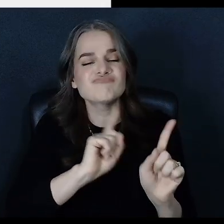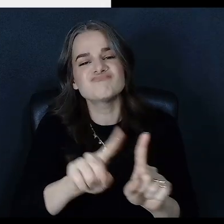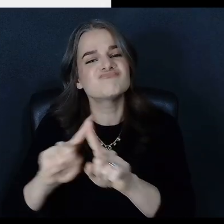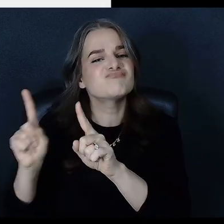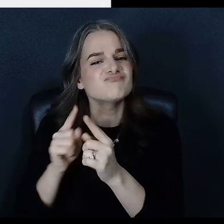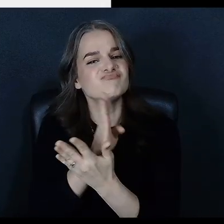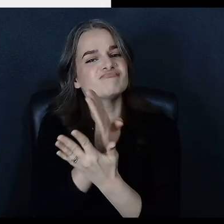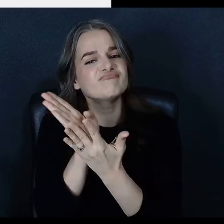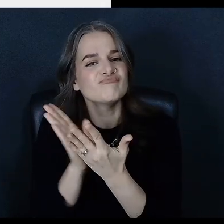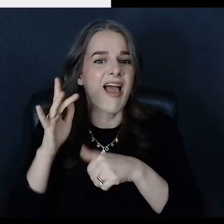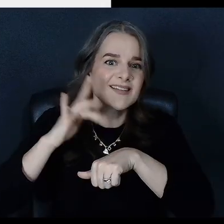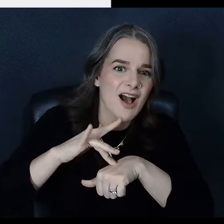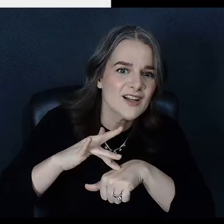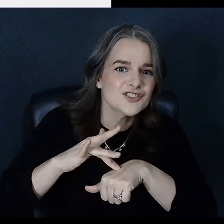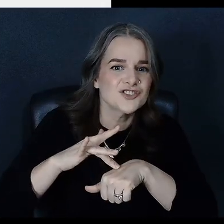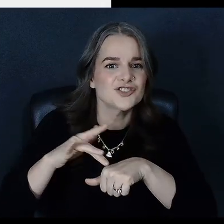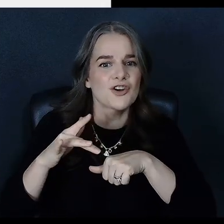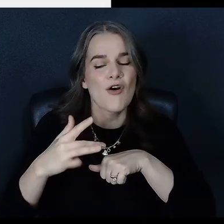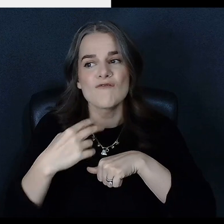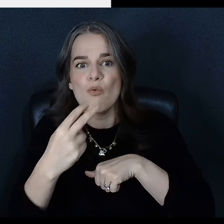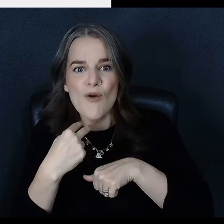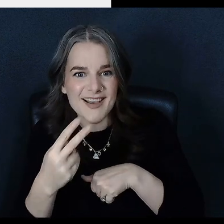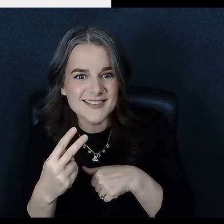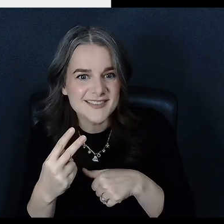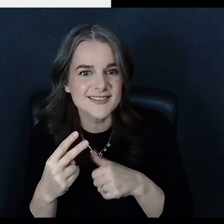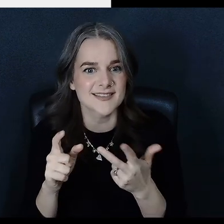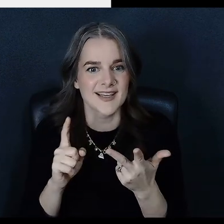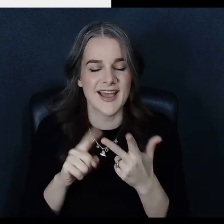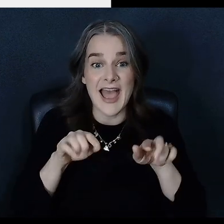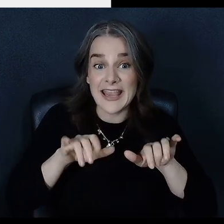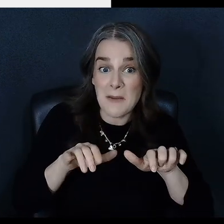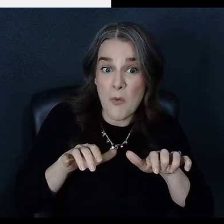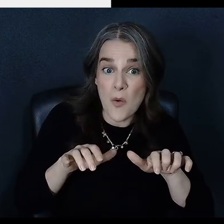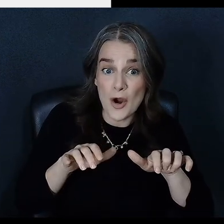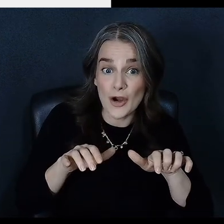We'll look at keyboards and cursor control, so we'll look at mouse alternatives. We will talk about switches.